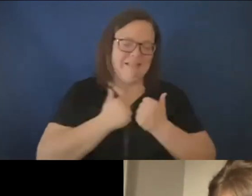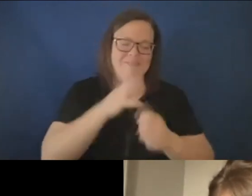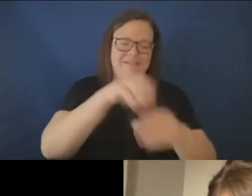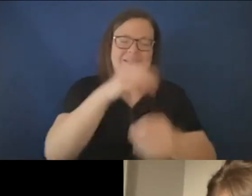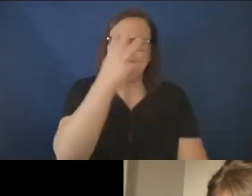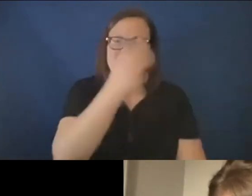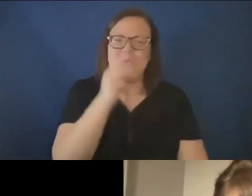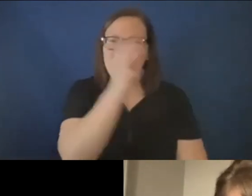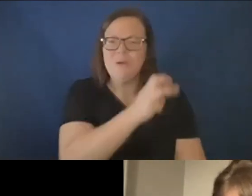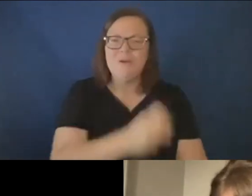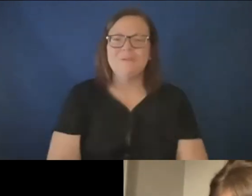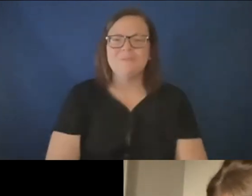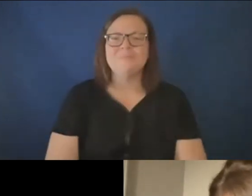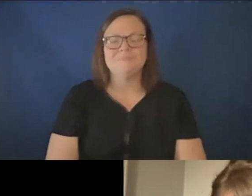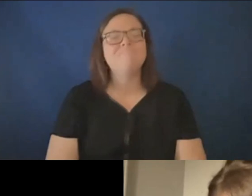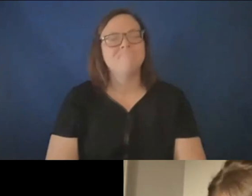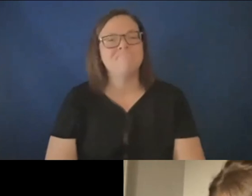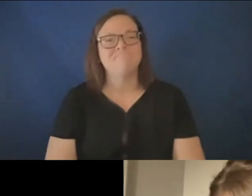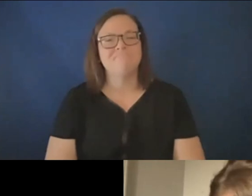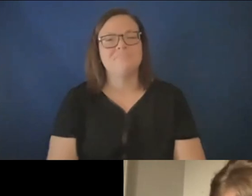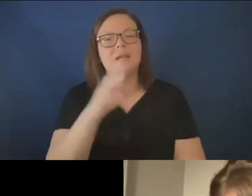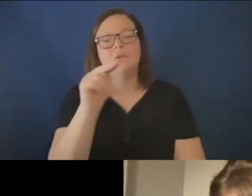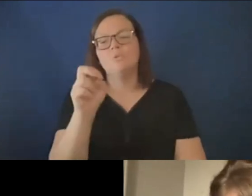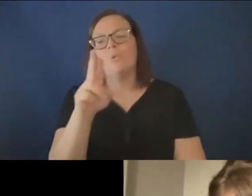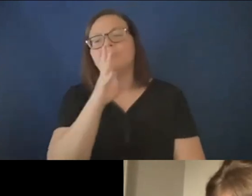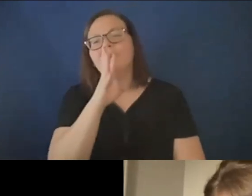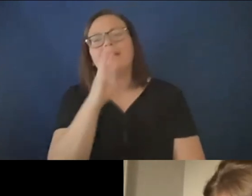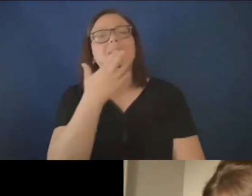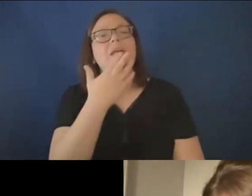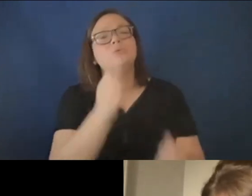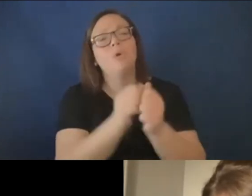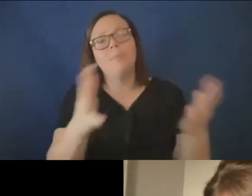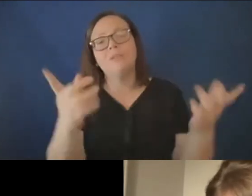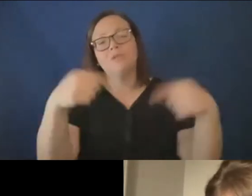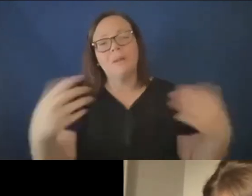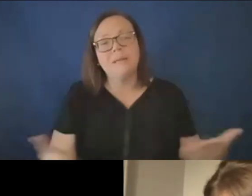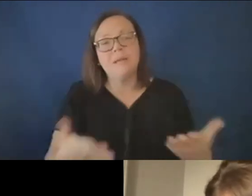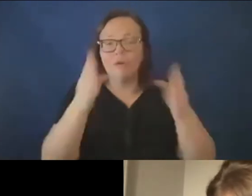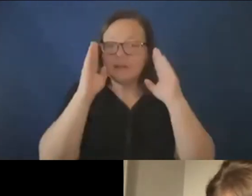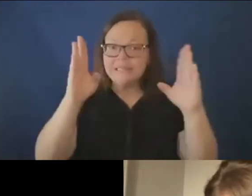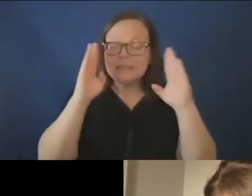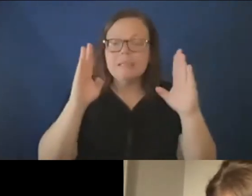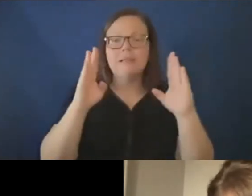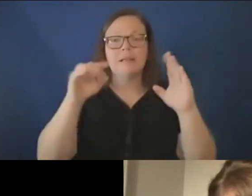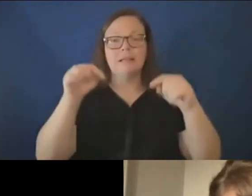The weird. Yeah. Thank you so much to everyone for being here, for listening. This is like one of the most